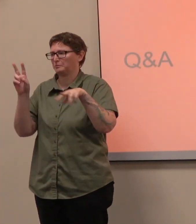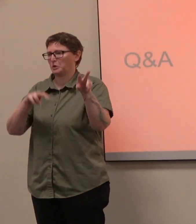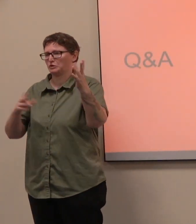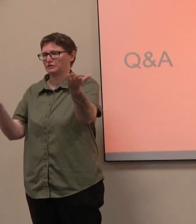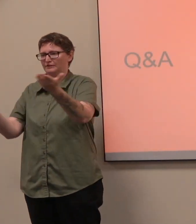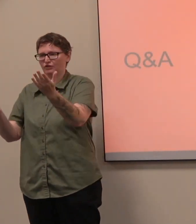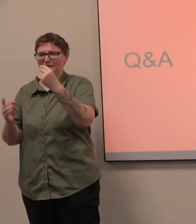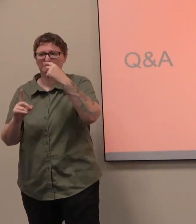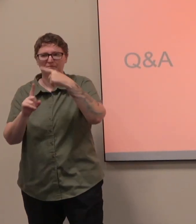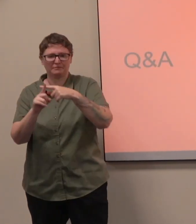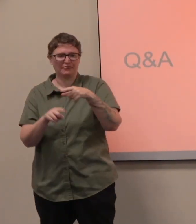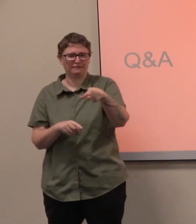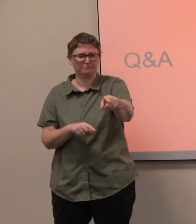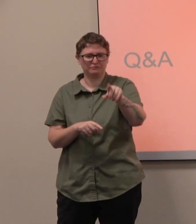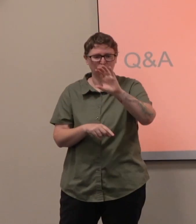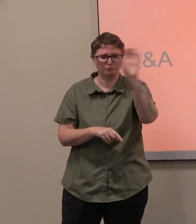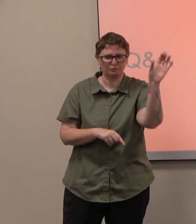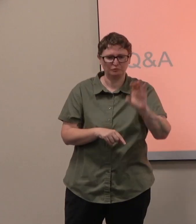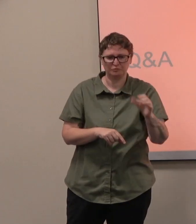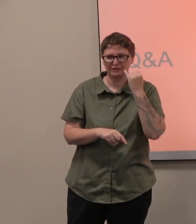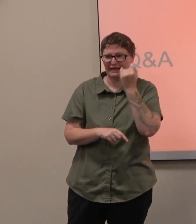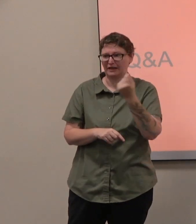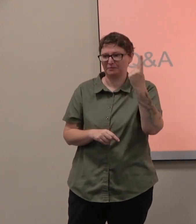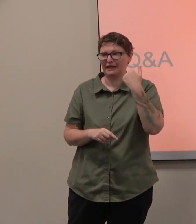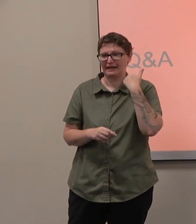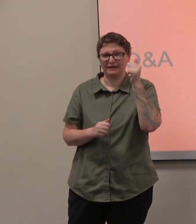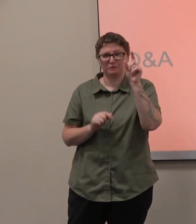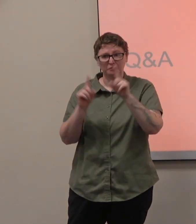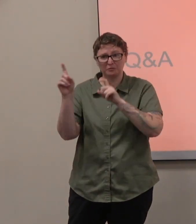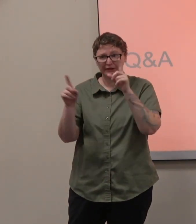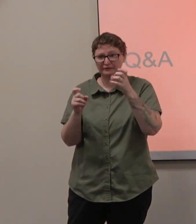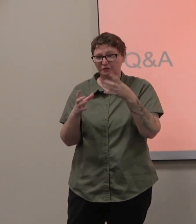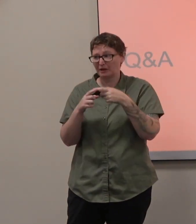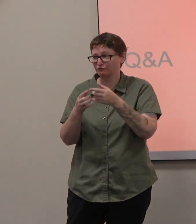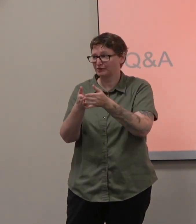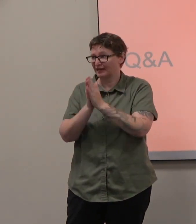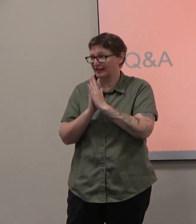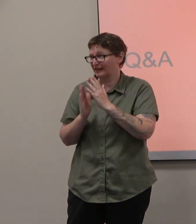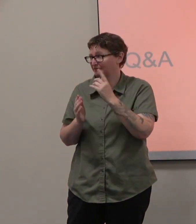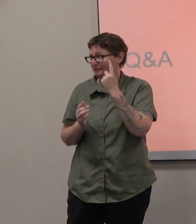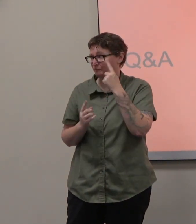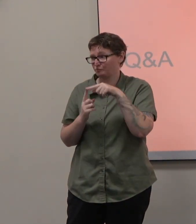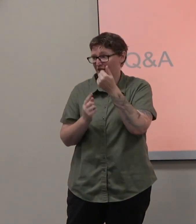Now we're going to move on to our Q and A. People in the room and anyone on Zoom can ask questions